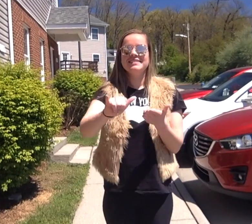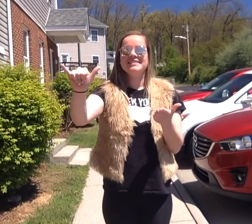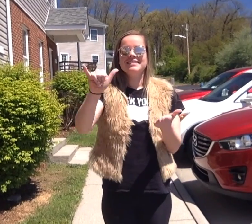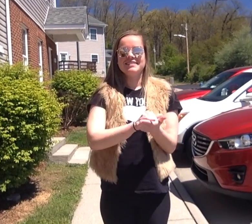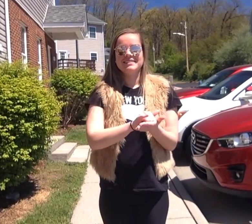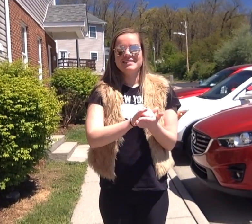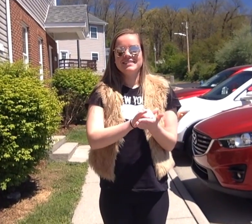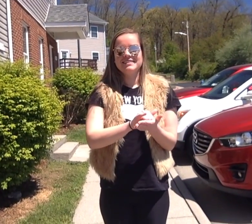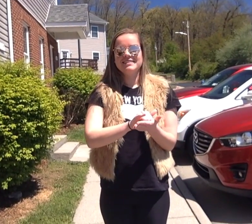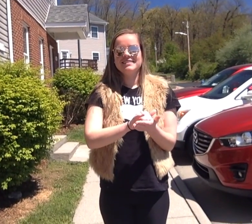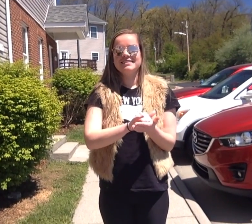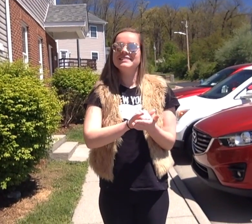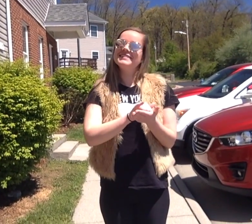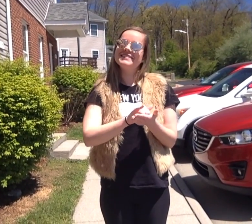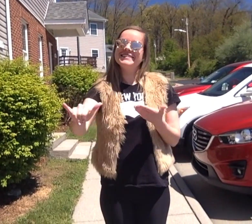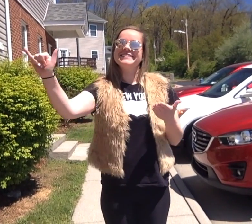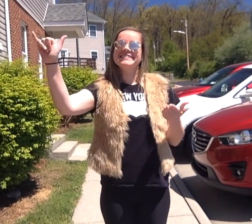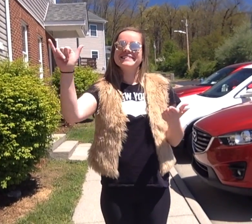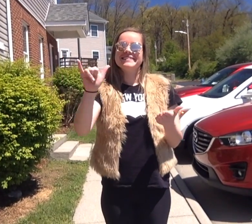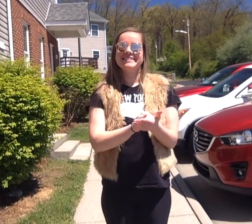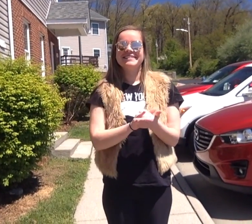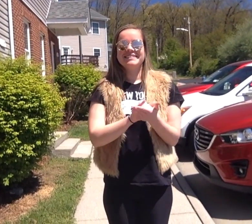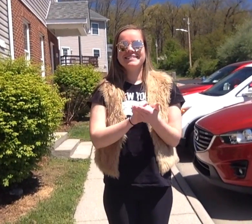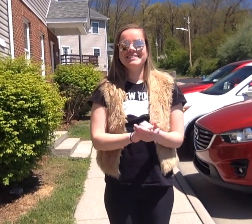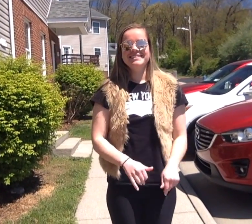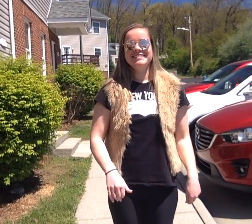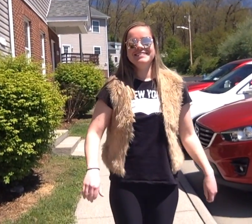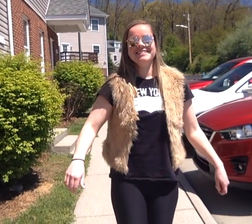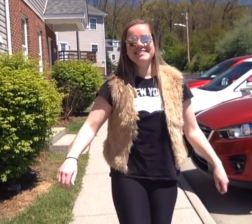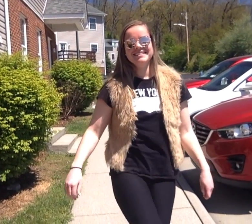New York, New York